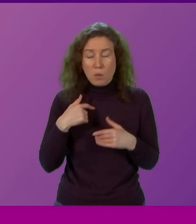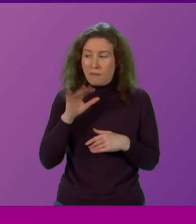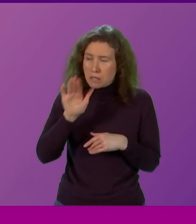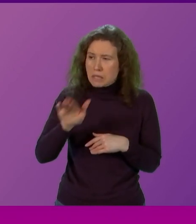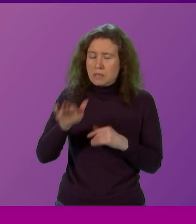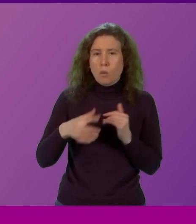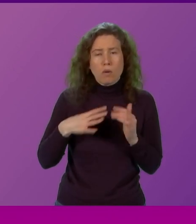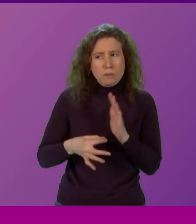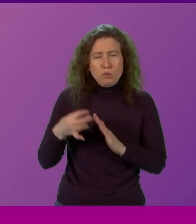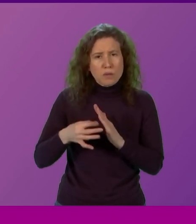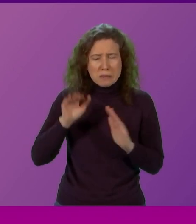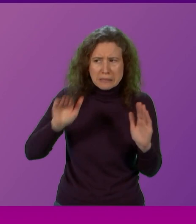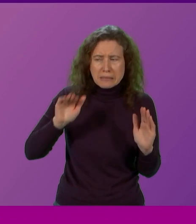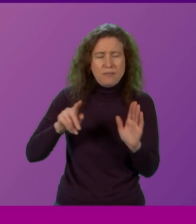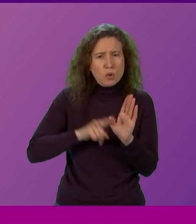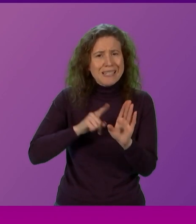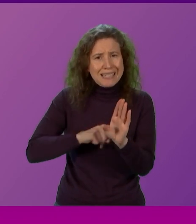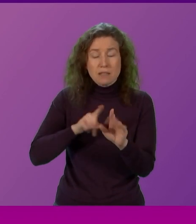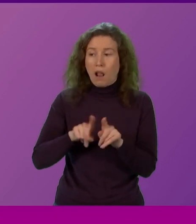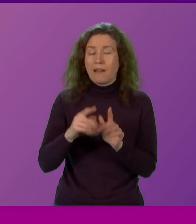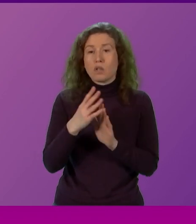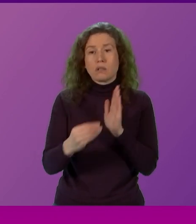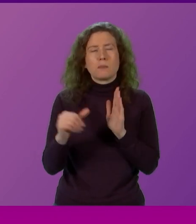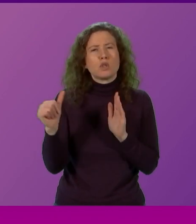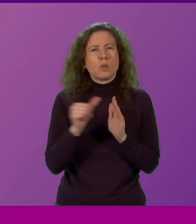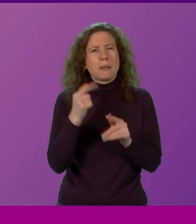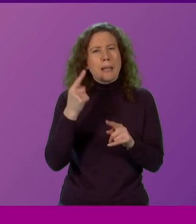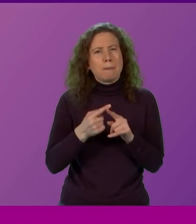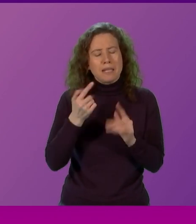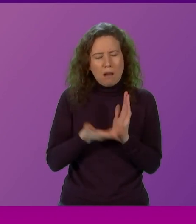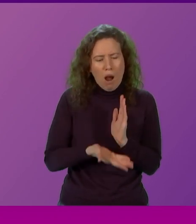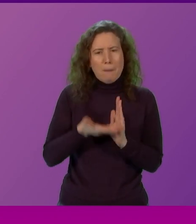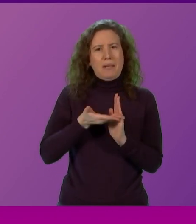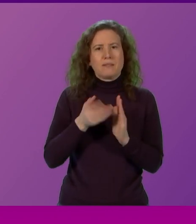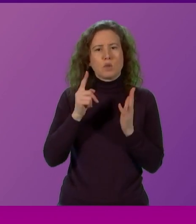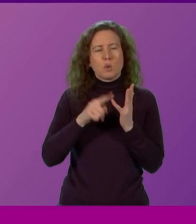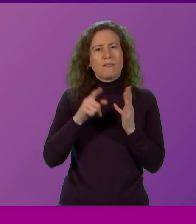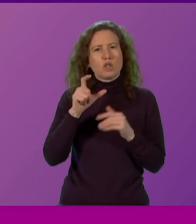Over many years, we have called for improvements. For example, there should be an immediate uplift to universal credit and other means-tested